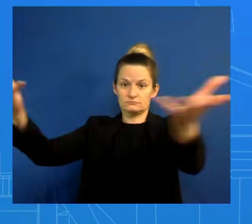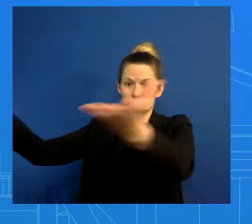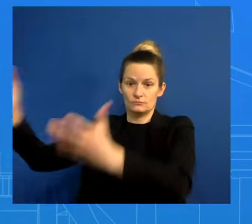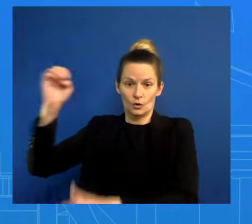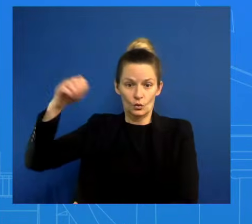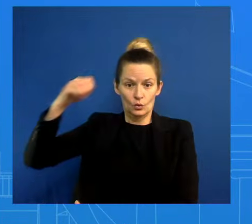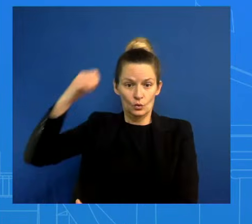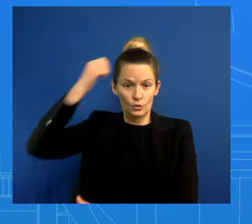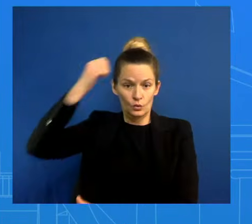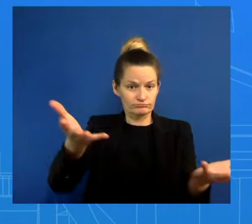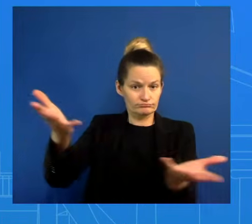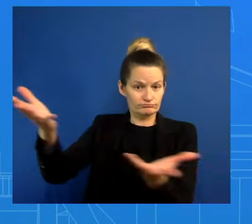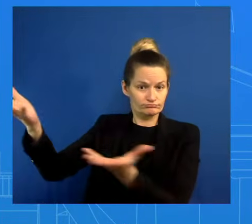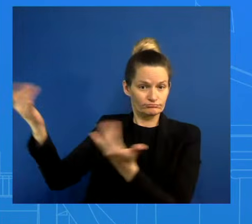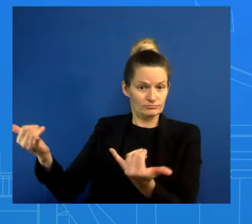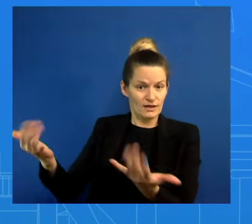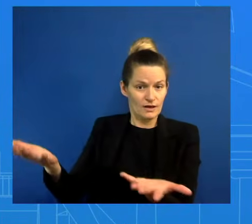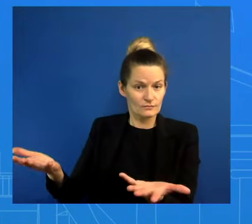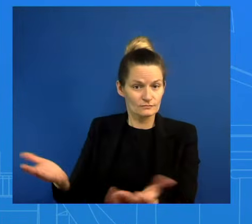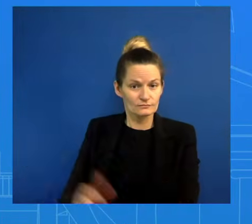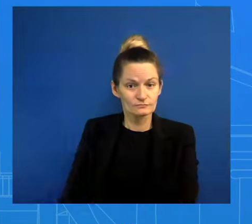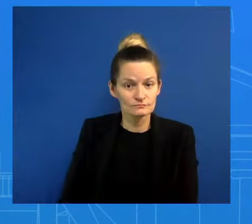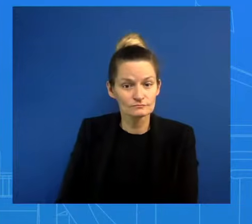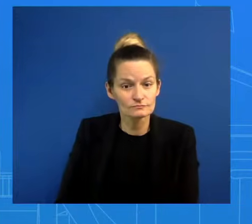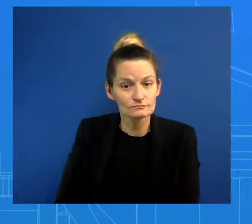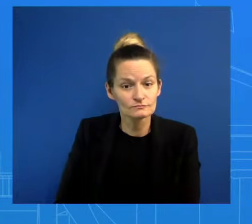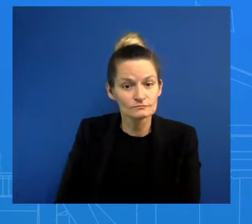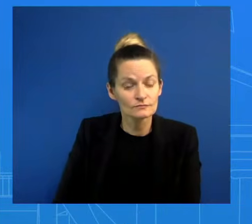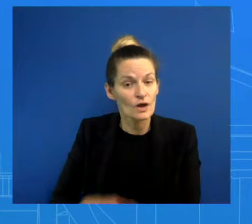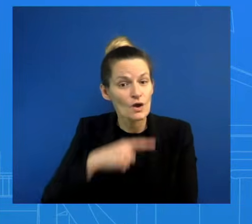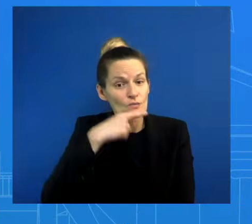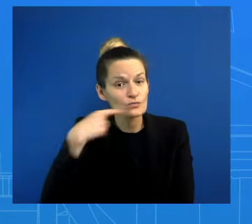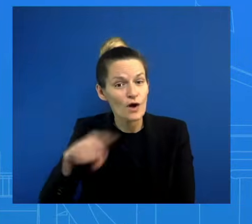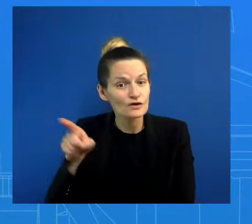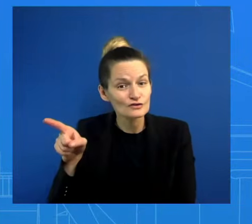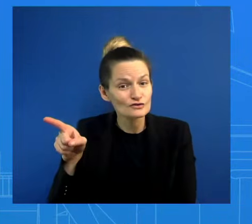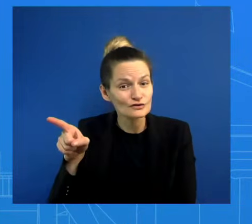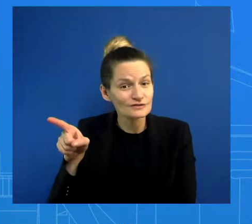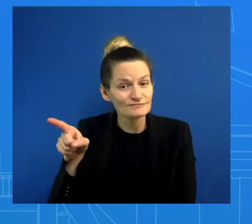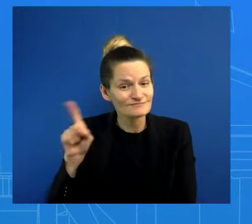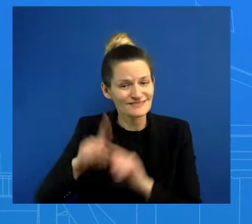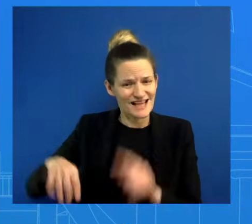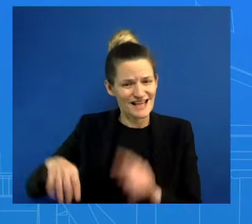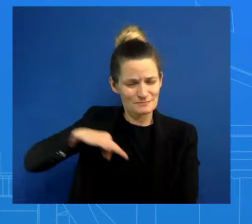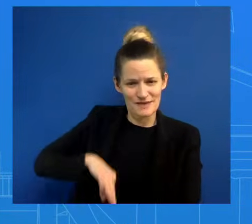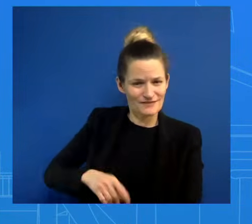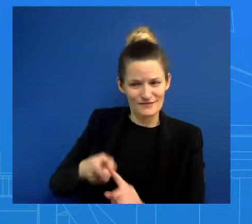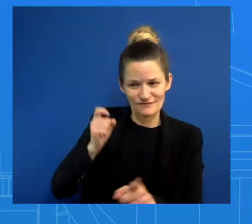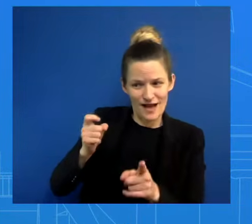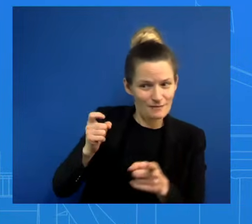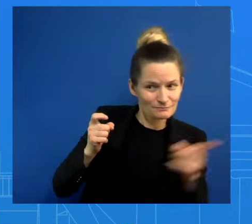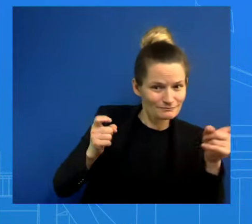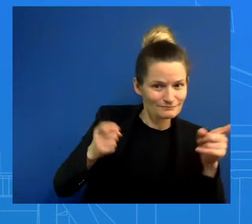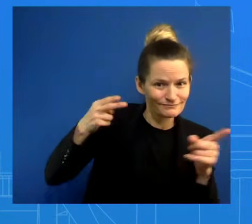and our allies and partners. So, again, you know, I'm not going to be -- when it comes to, you know, slowing, limiting their flow,